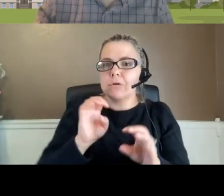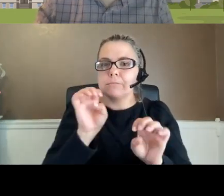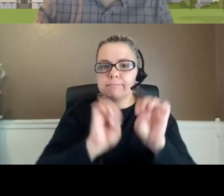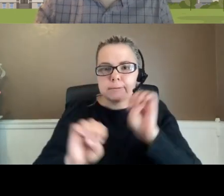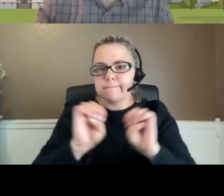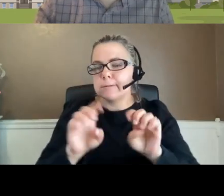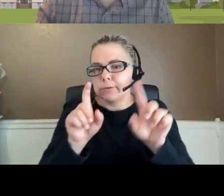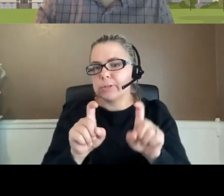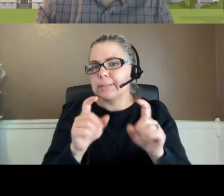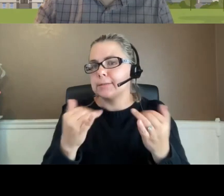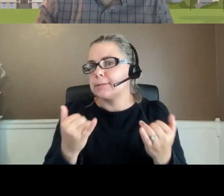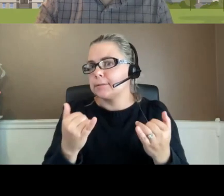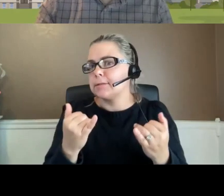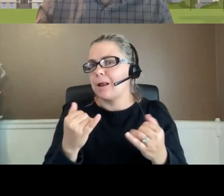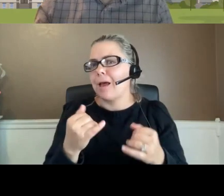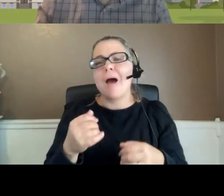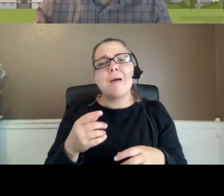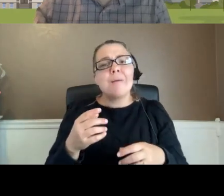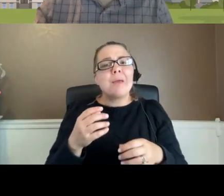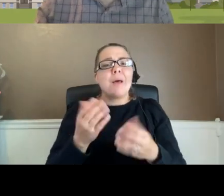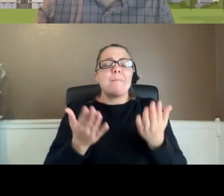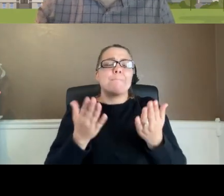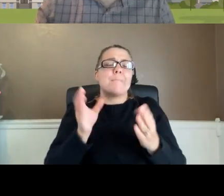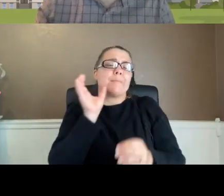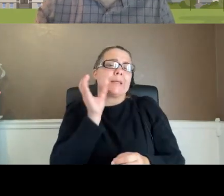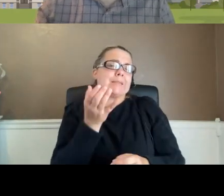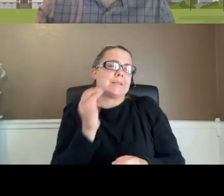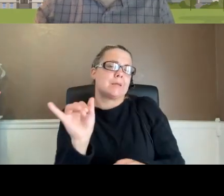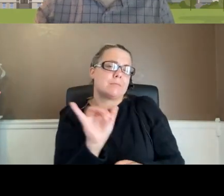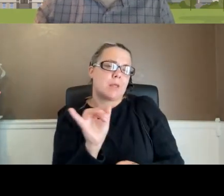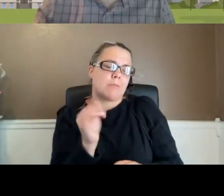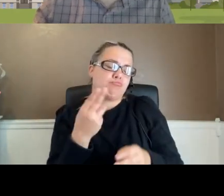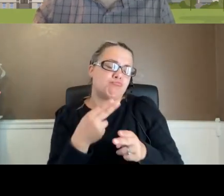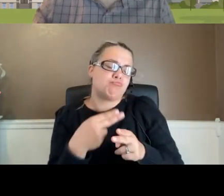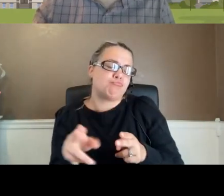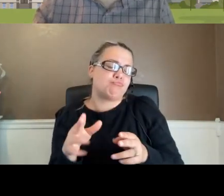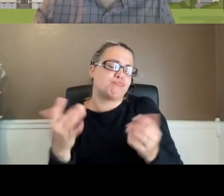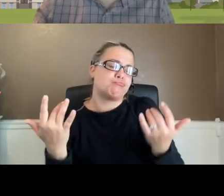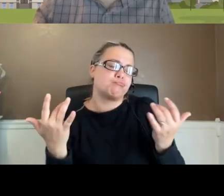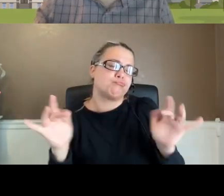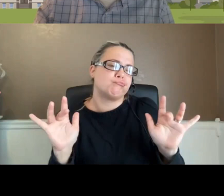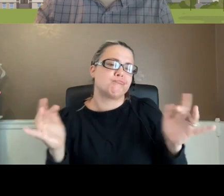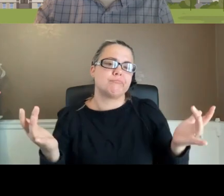small component of an overall evaluation and testing effort within an organization,